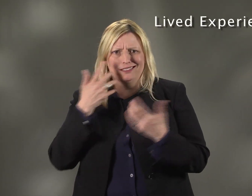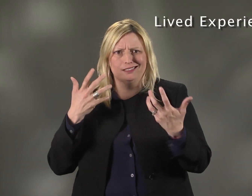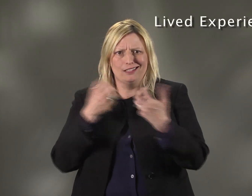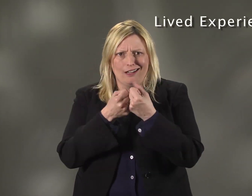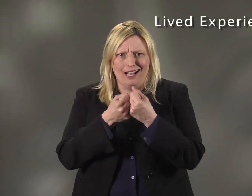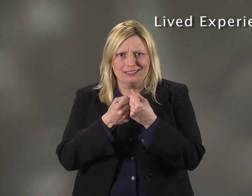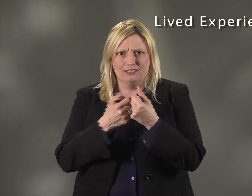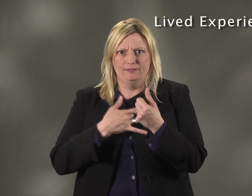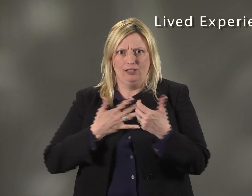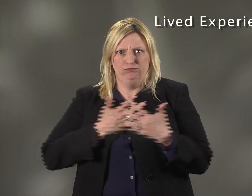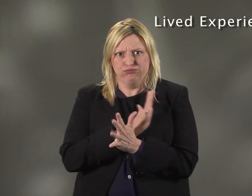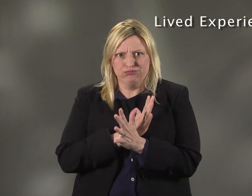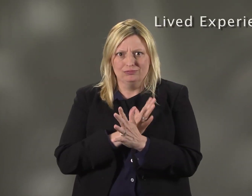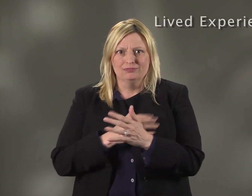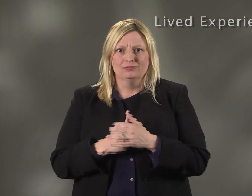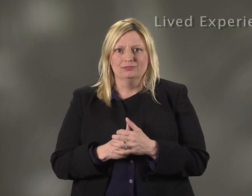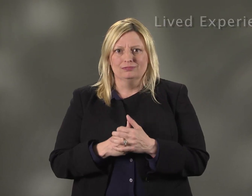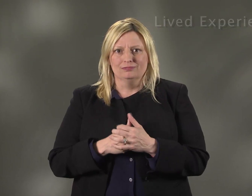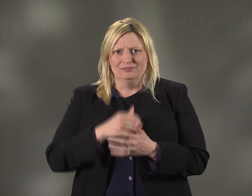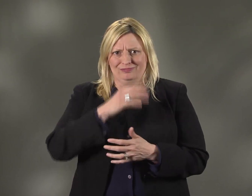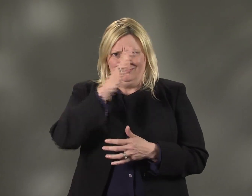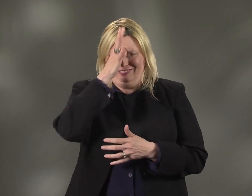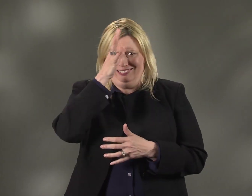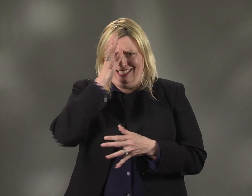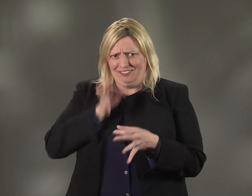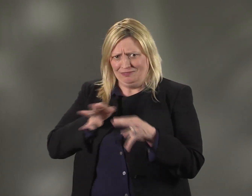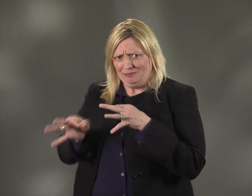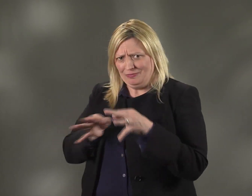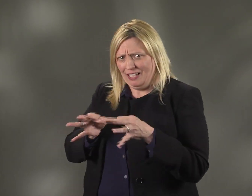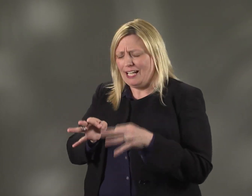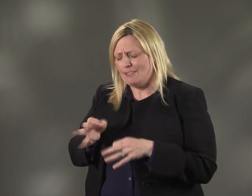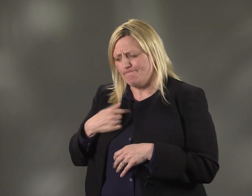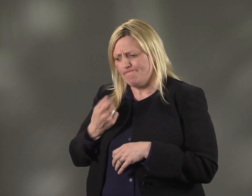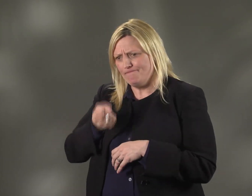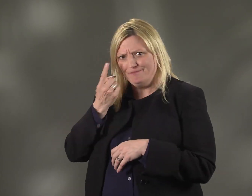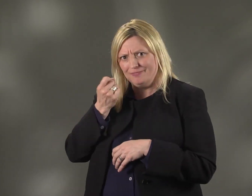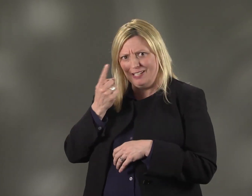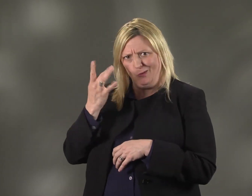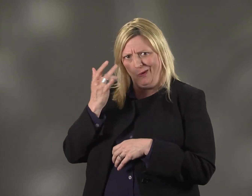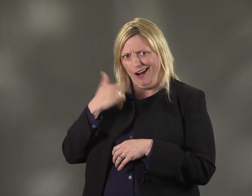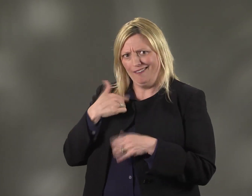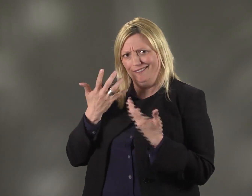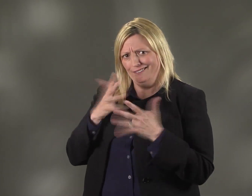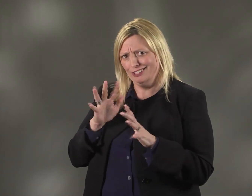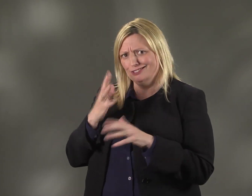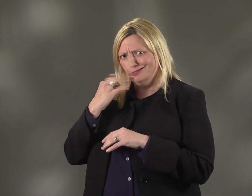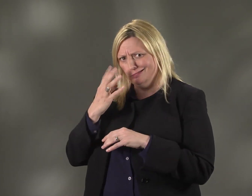about how terrified I was about being in a car accident. My dad explained that he understood how I felt